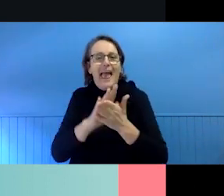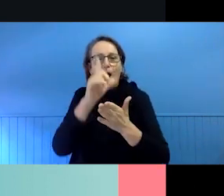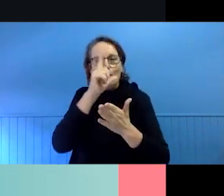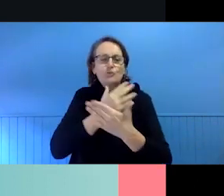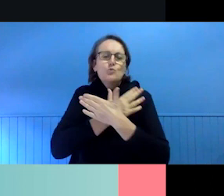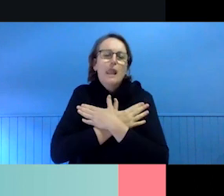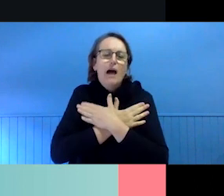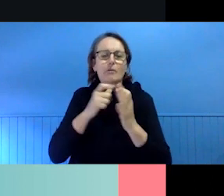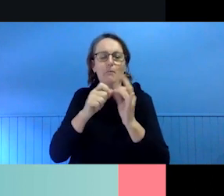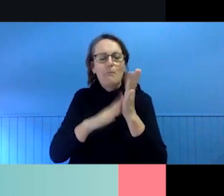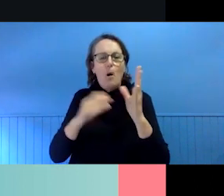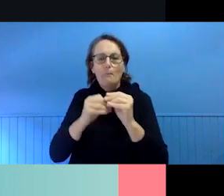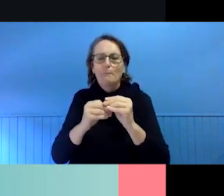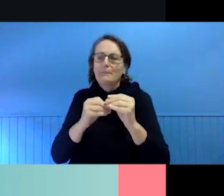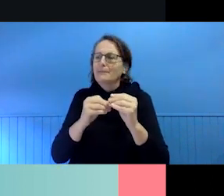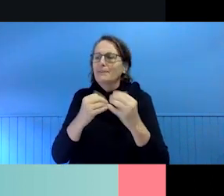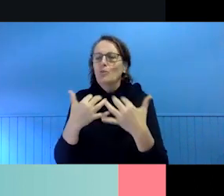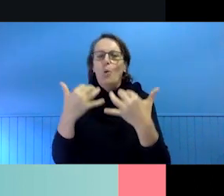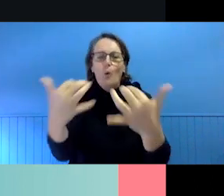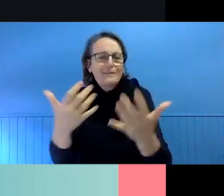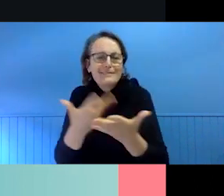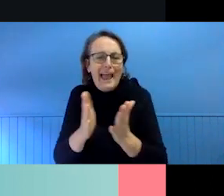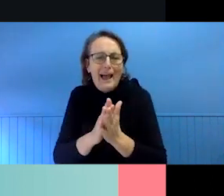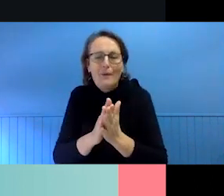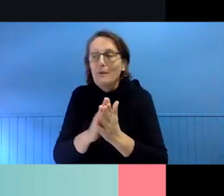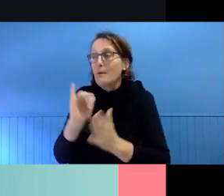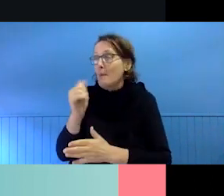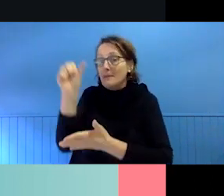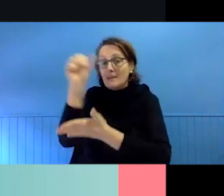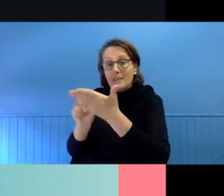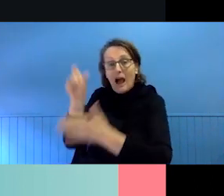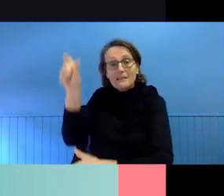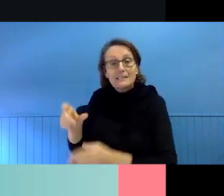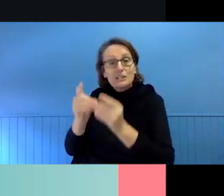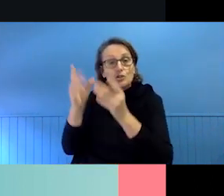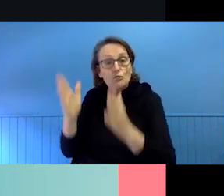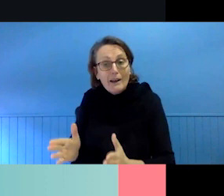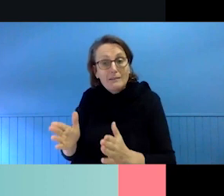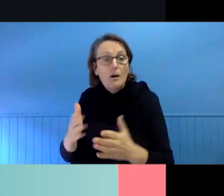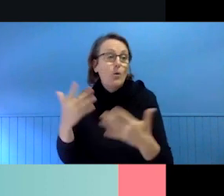Can you arrange for your artistic director or cast to